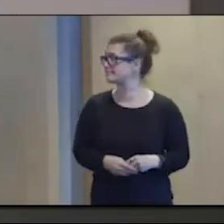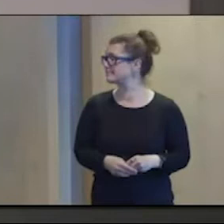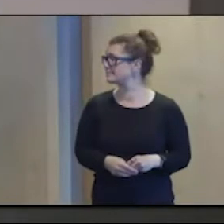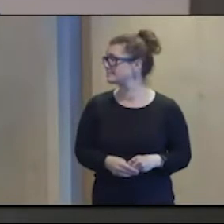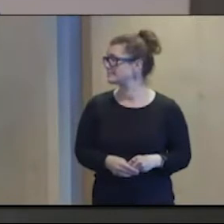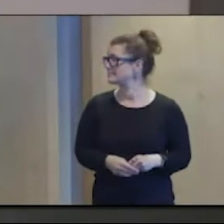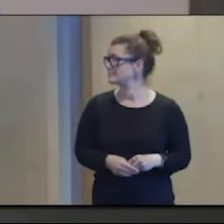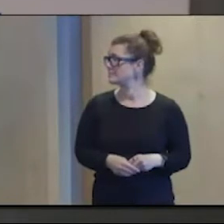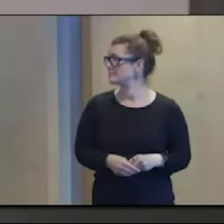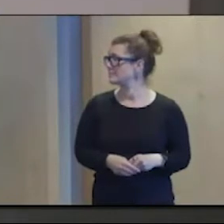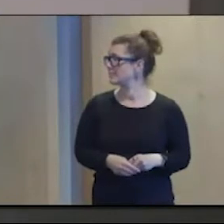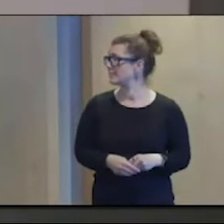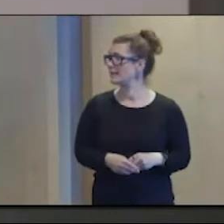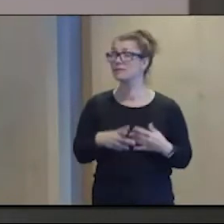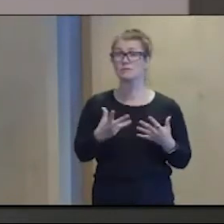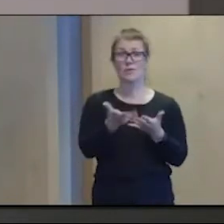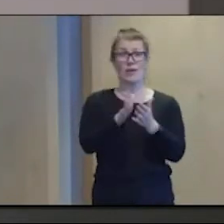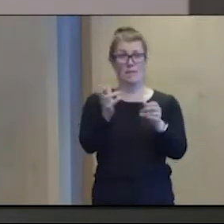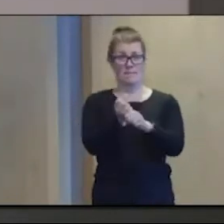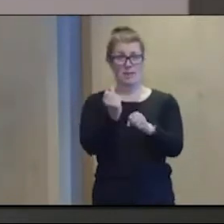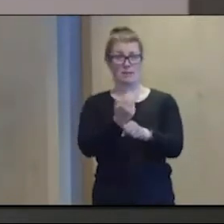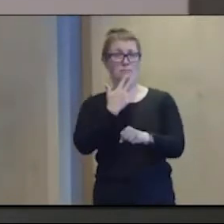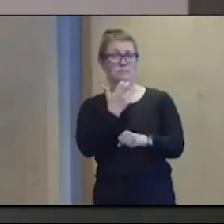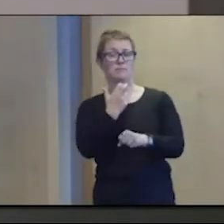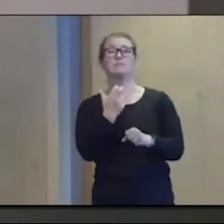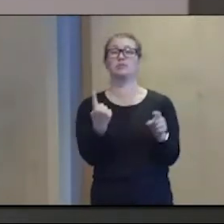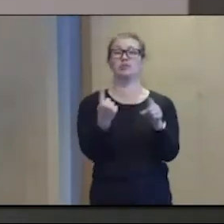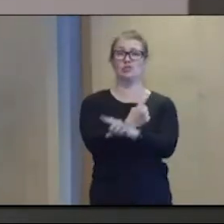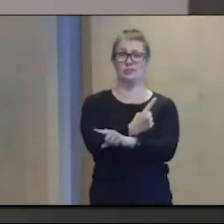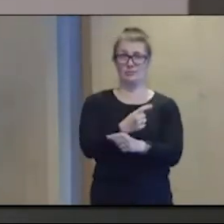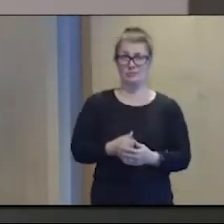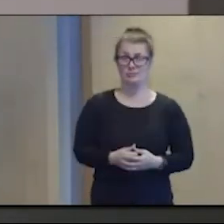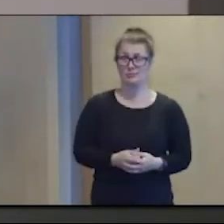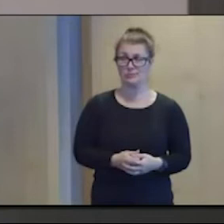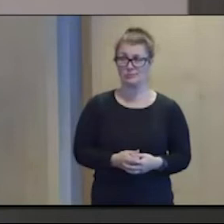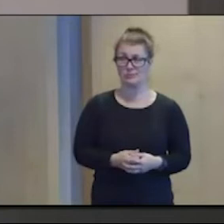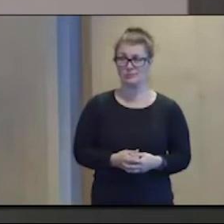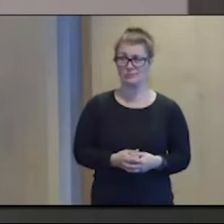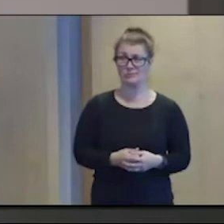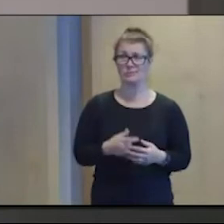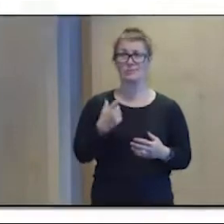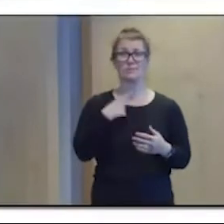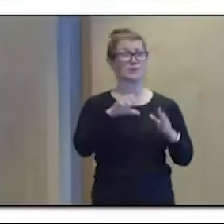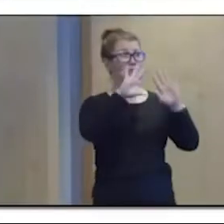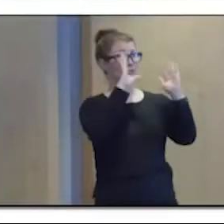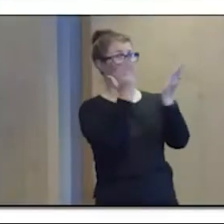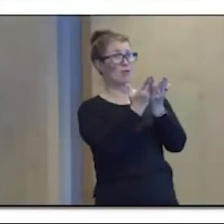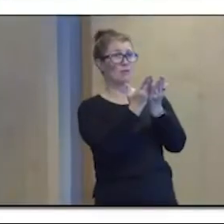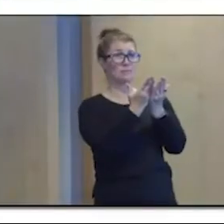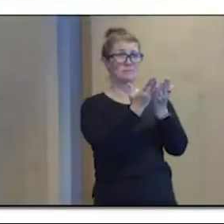So generation is changing and that's it's changing in response to climate change and it's largely